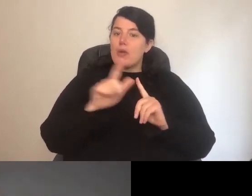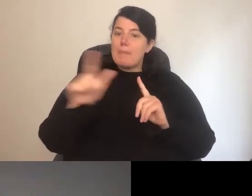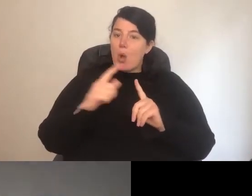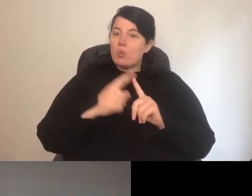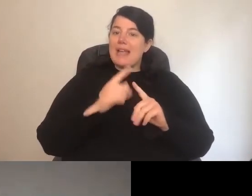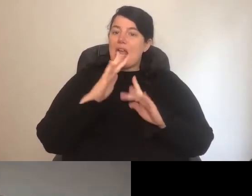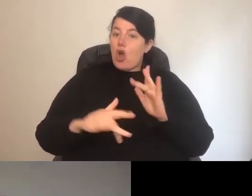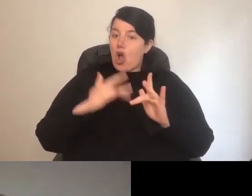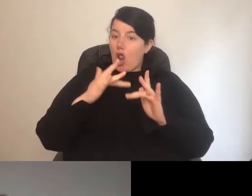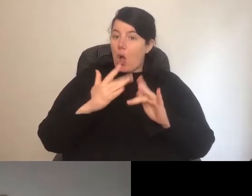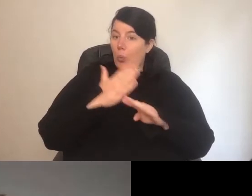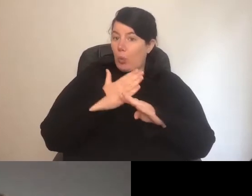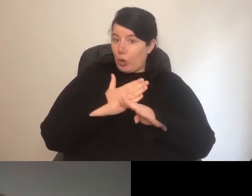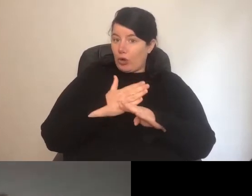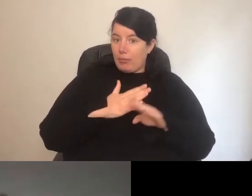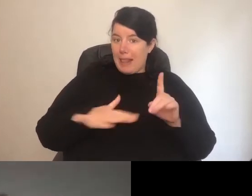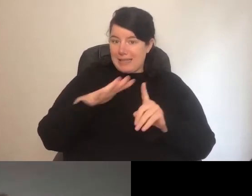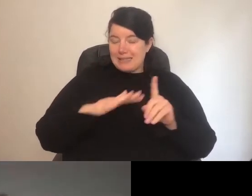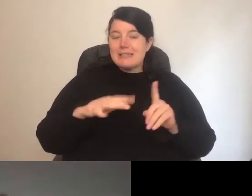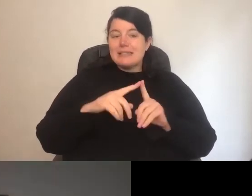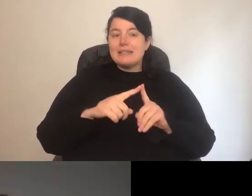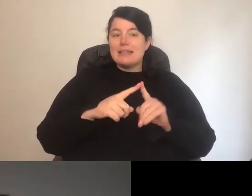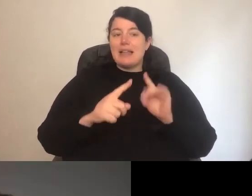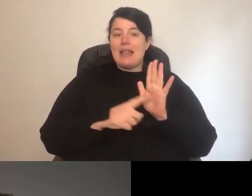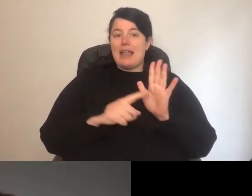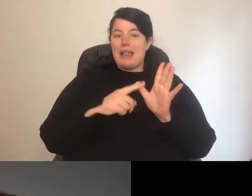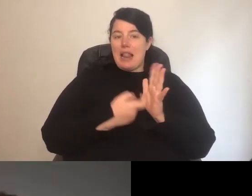in particular at LarsenKeys.com.au.